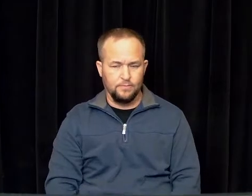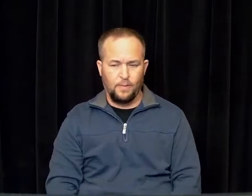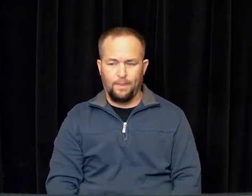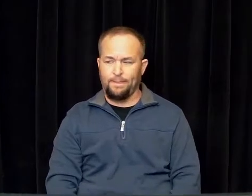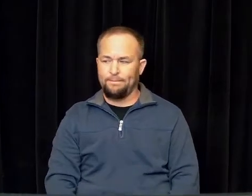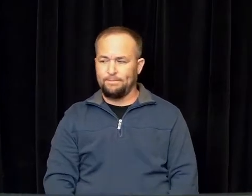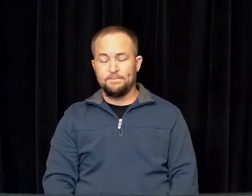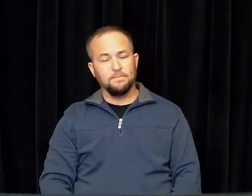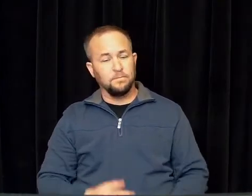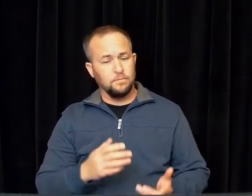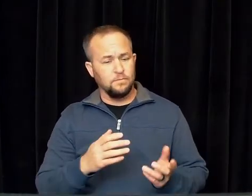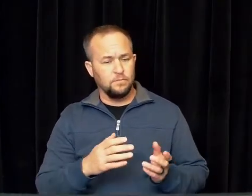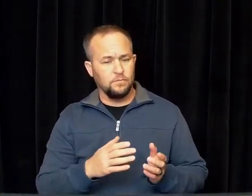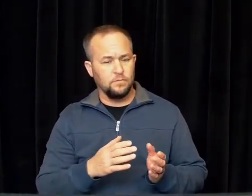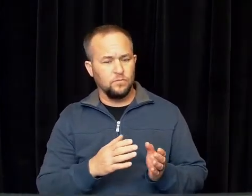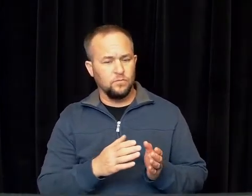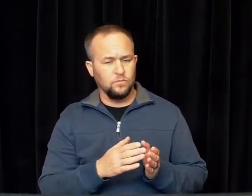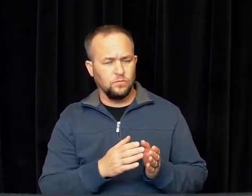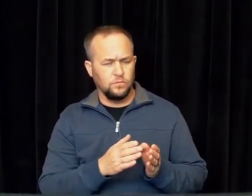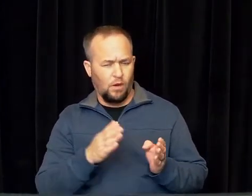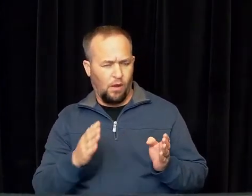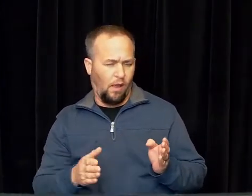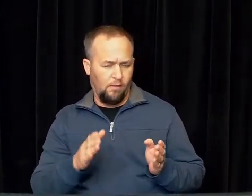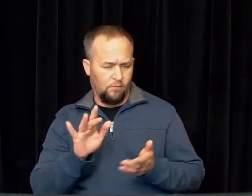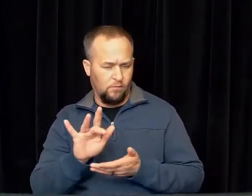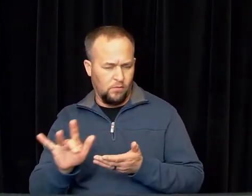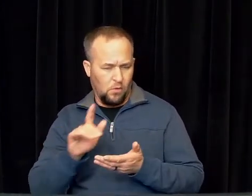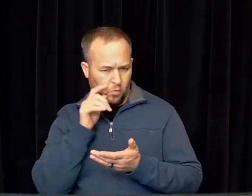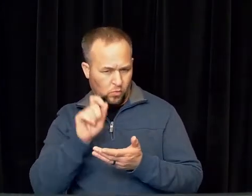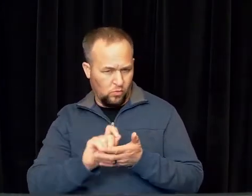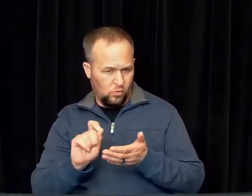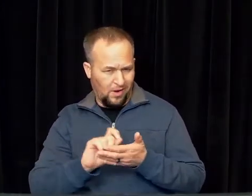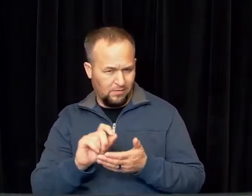So off to the side, I'm also going to write out kind of our steps for finding mean